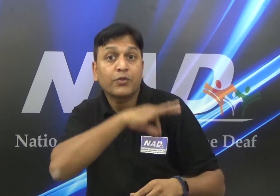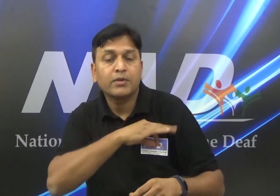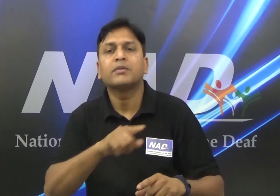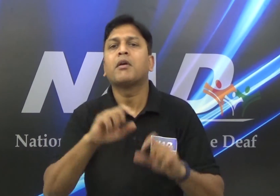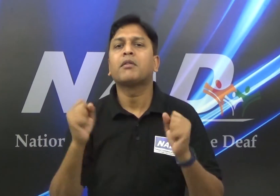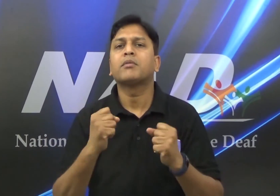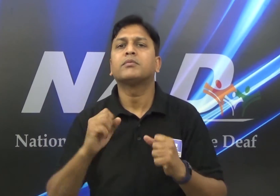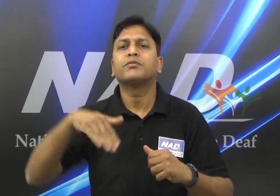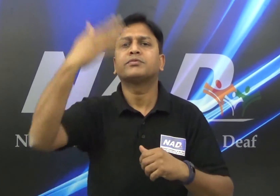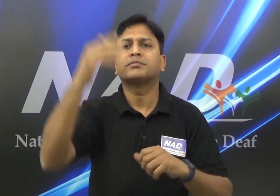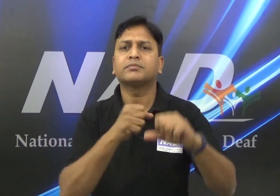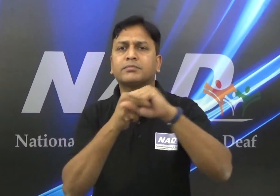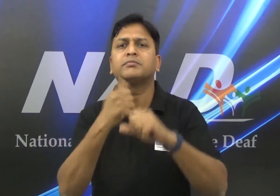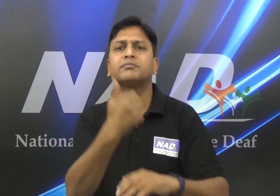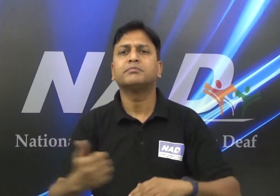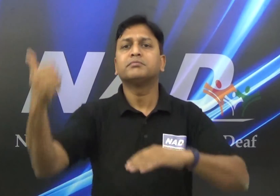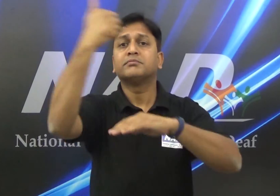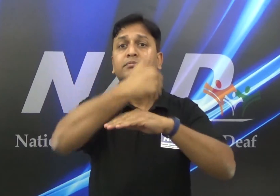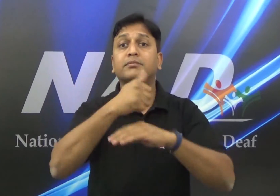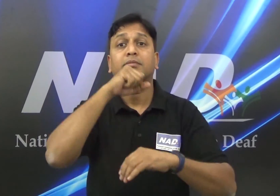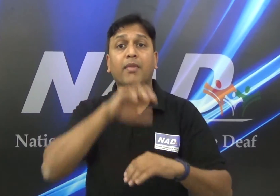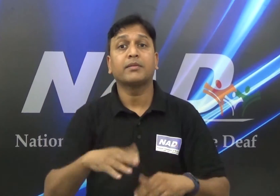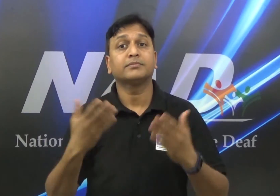So that in the future the deaf youth fights for their rights and become future leaders.